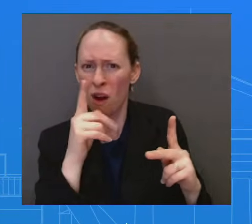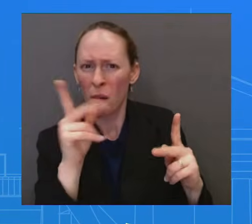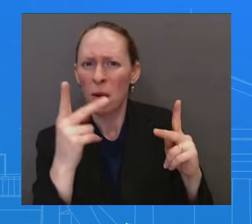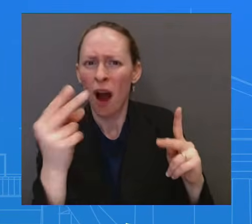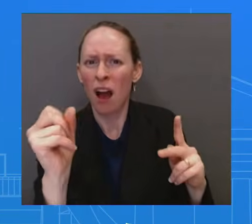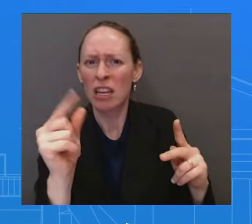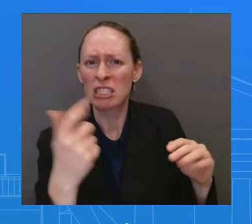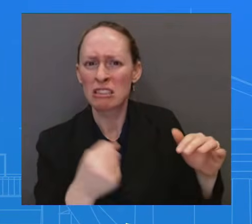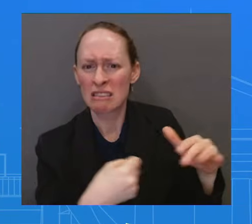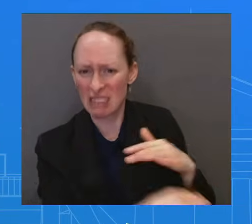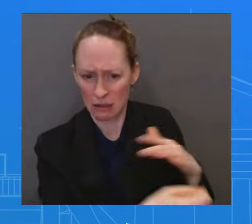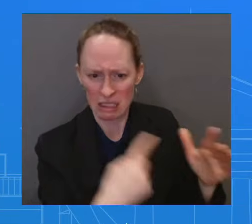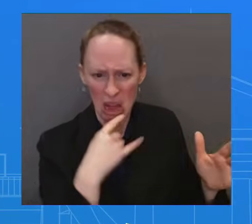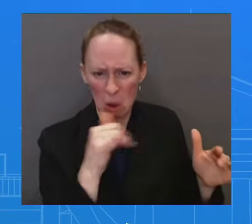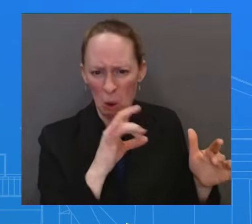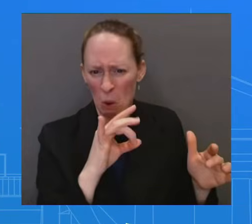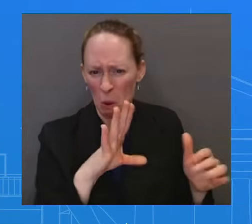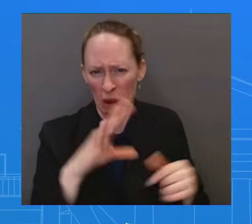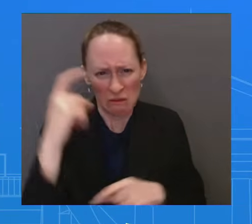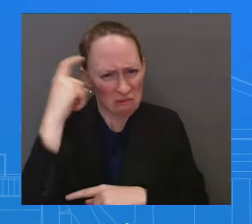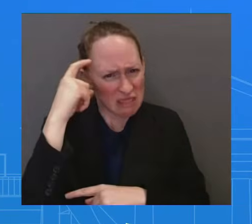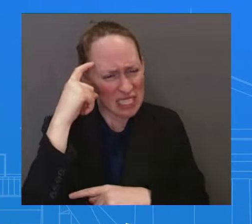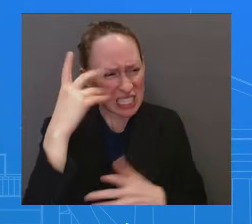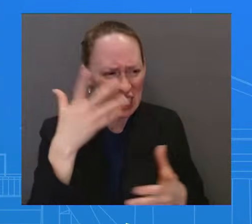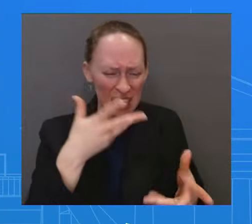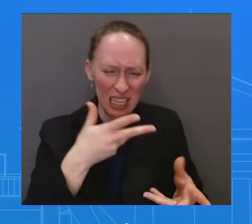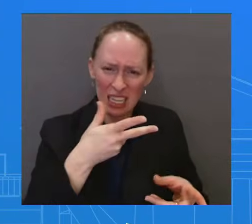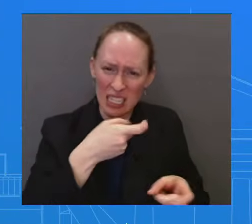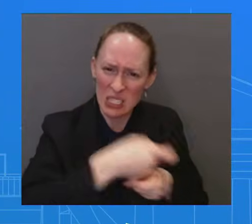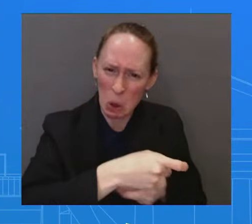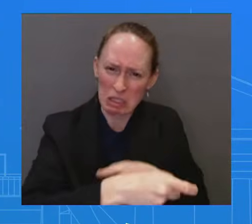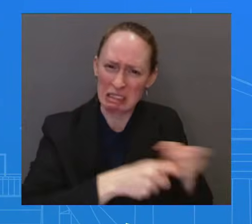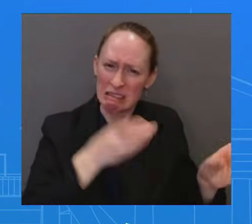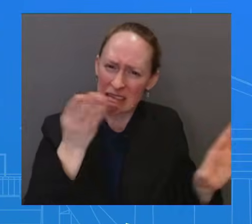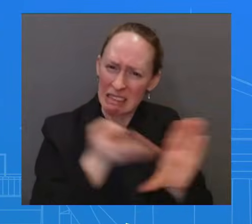The Press: Okay. Other U.S. officials have said -- have denied that. You're -- you're not responding to that.